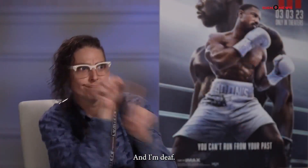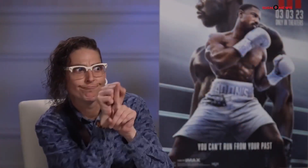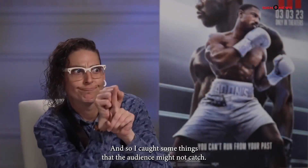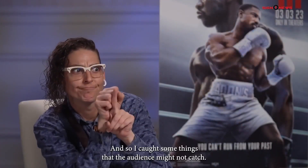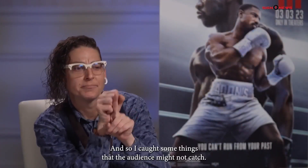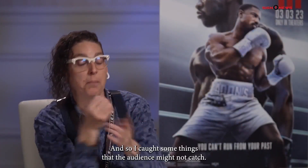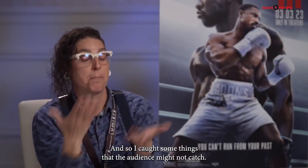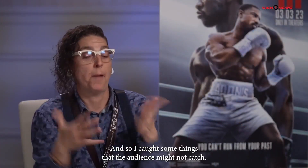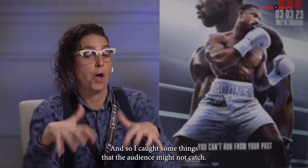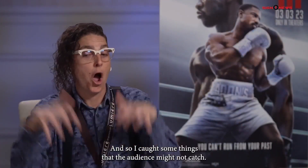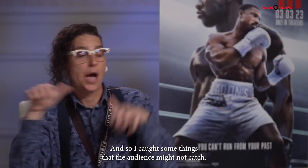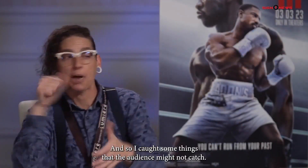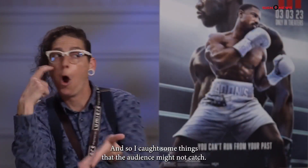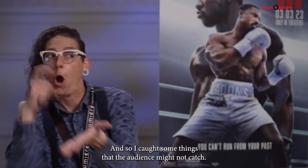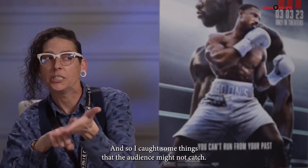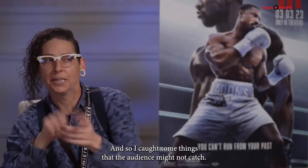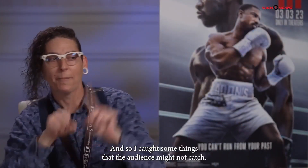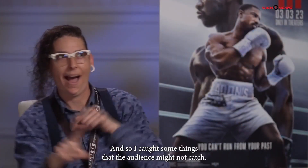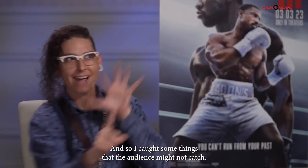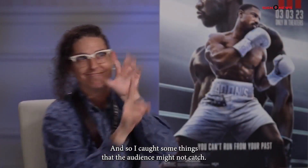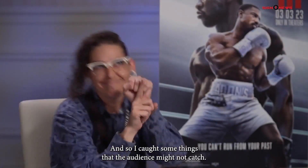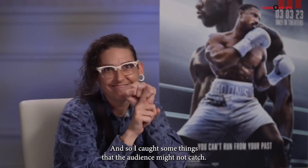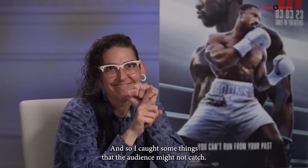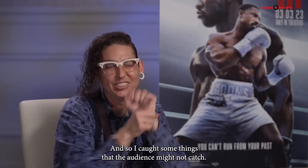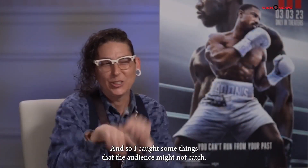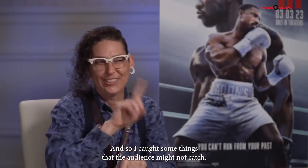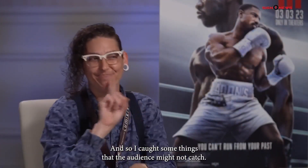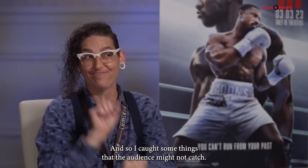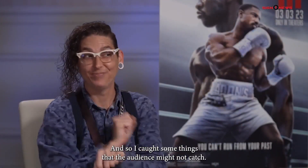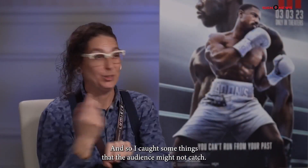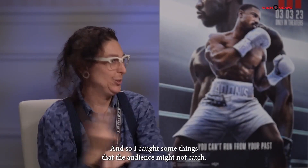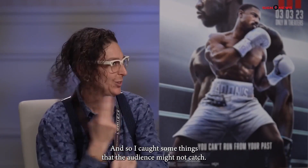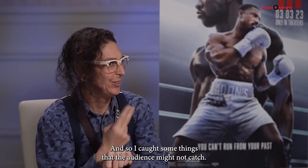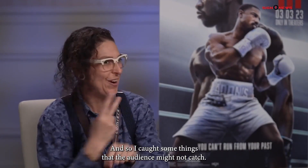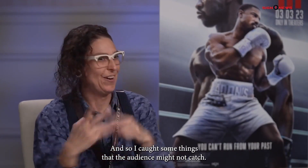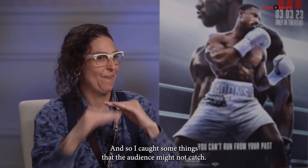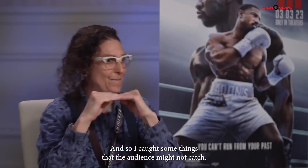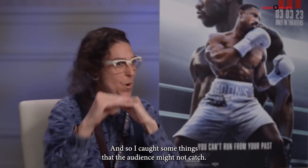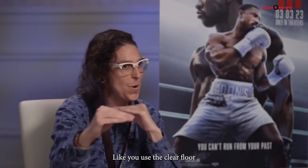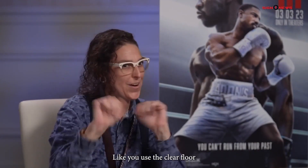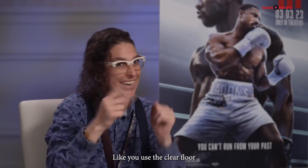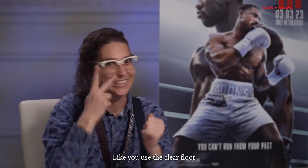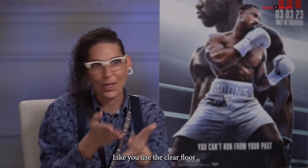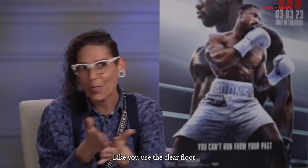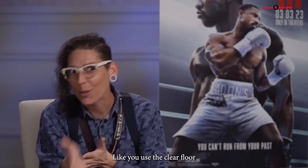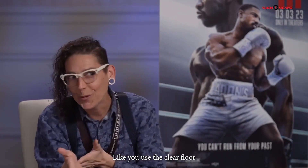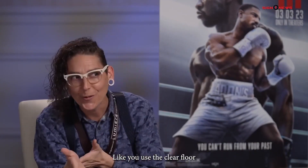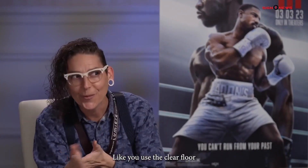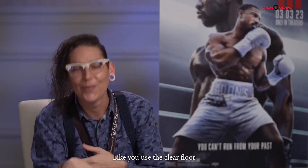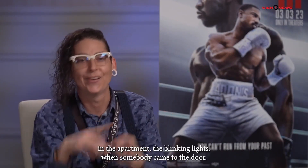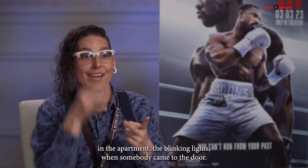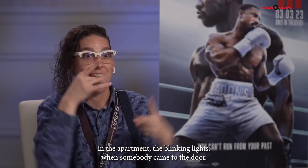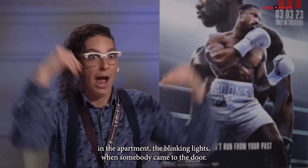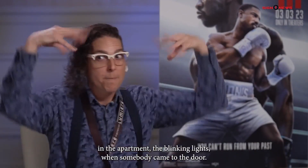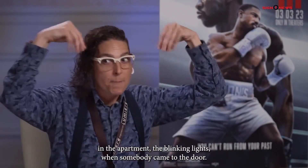paraphernalia possession that child is a smart boy cleanup crews in East Palestine Ohio are